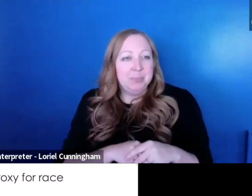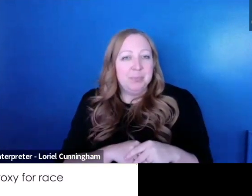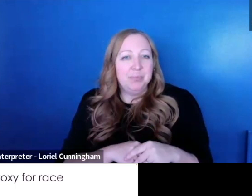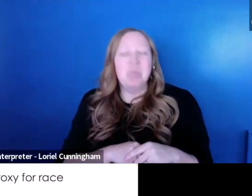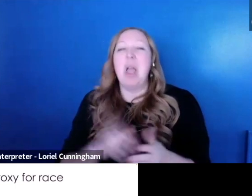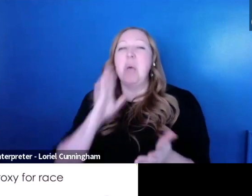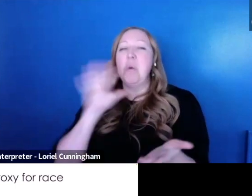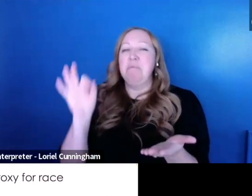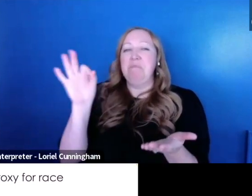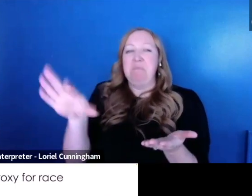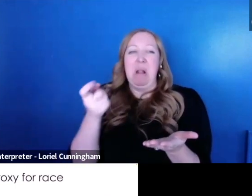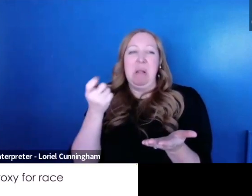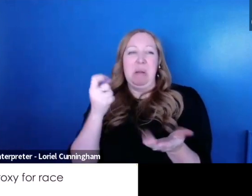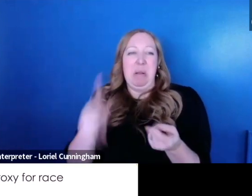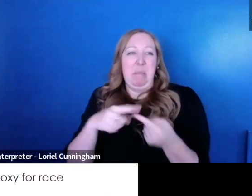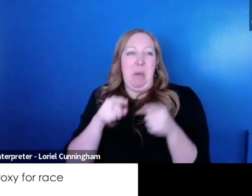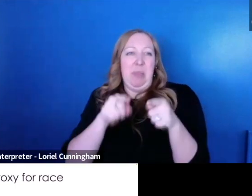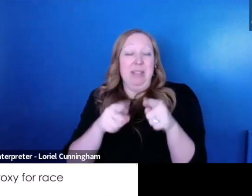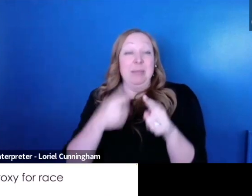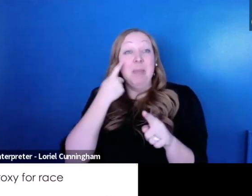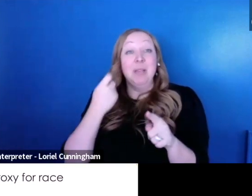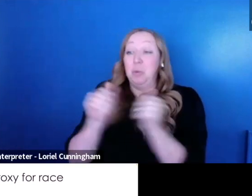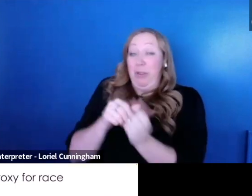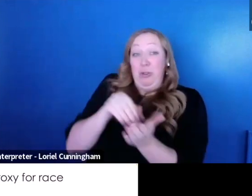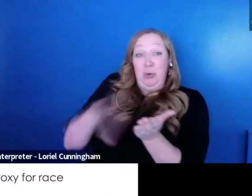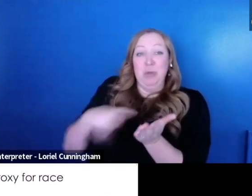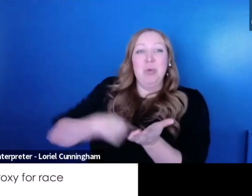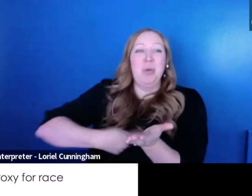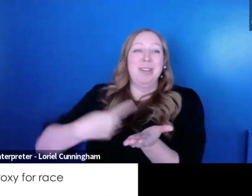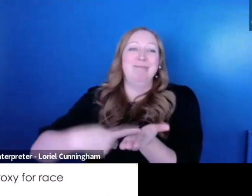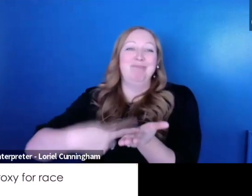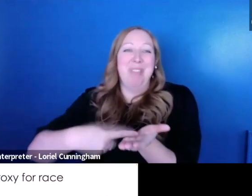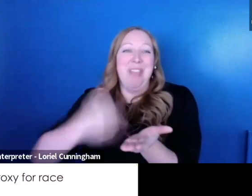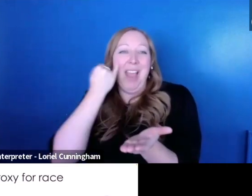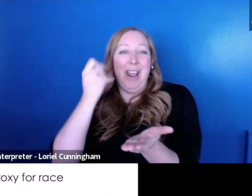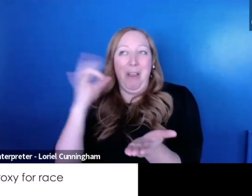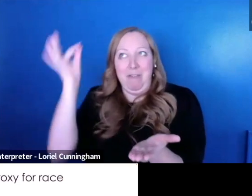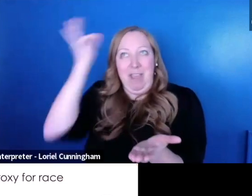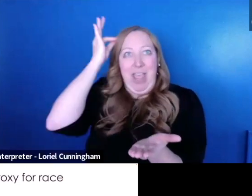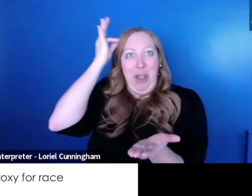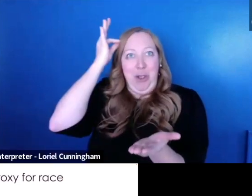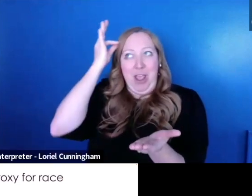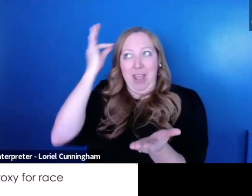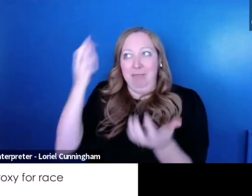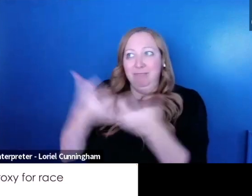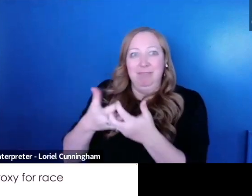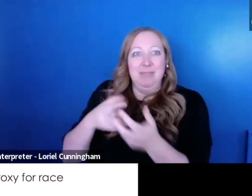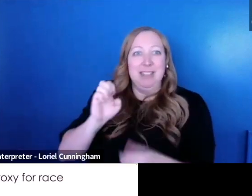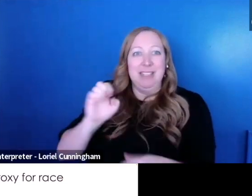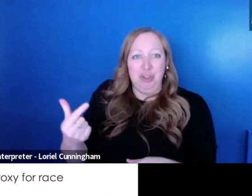in our conversation before. But one kind of example of this, and these are examples of ways in which we've tried